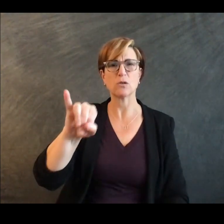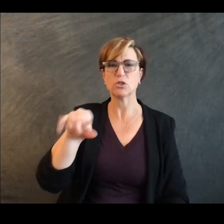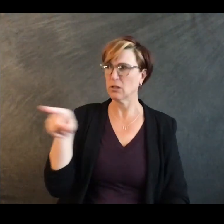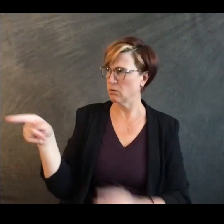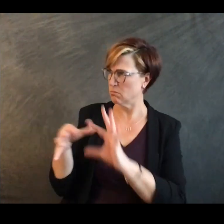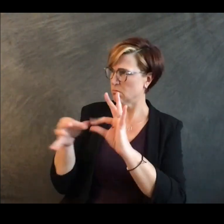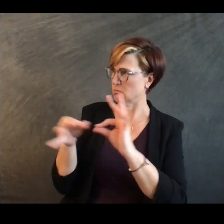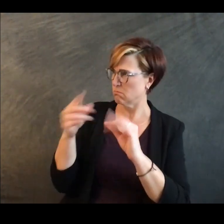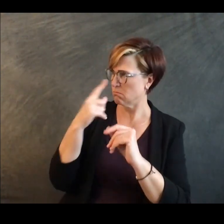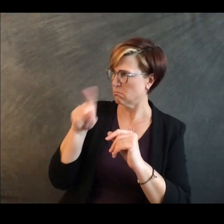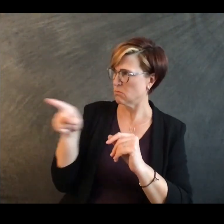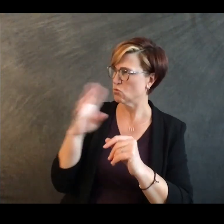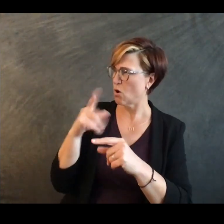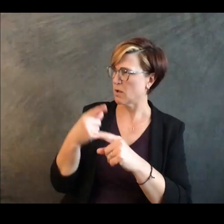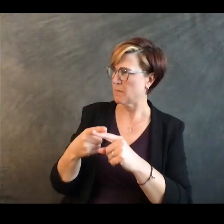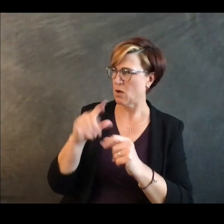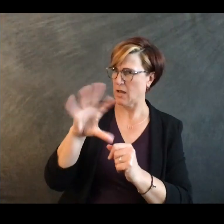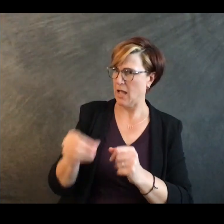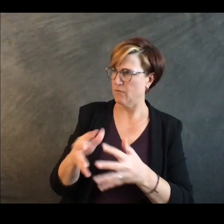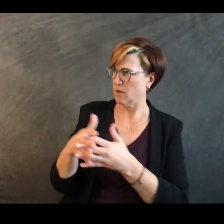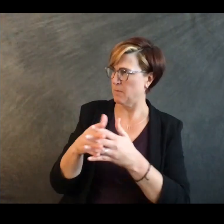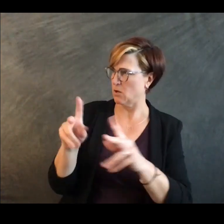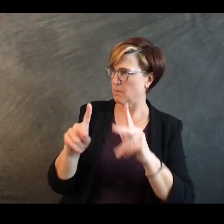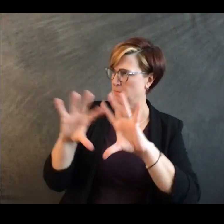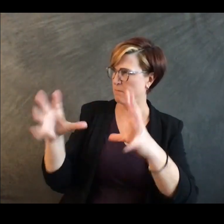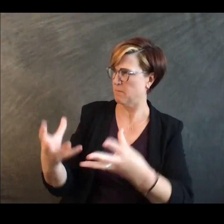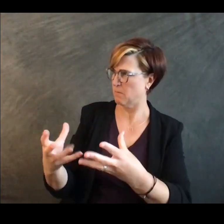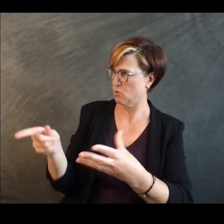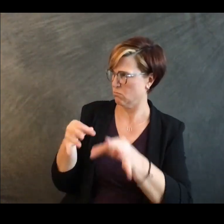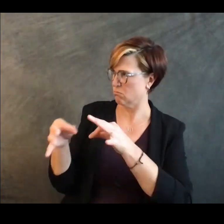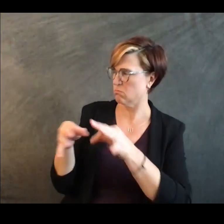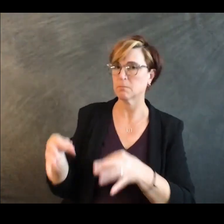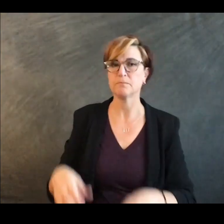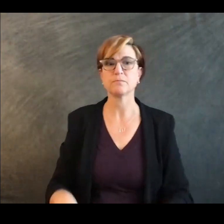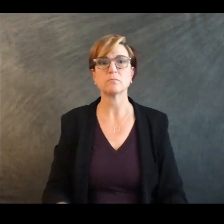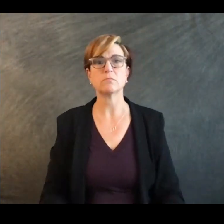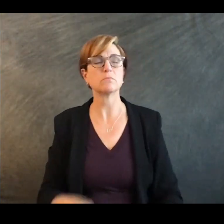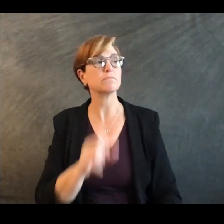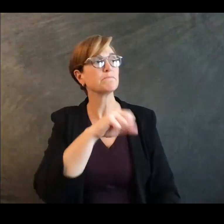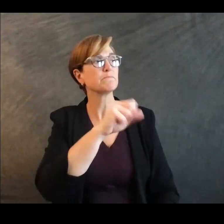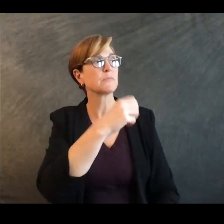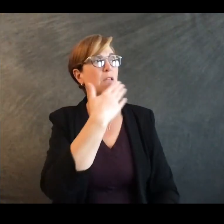address that it would be great Tony please we have a particularly difficult